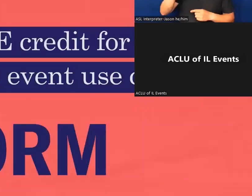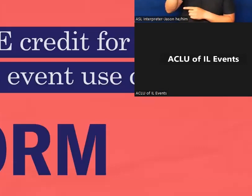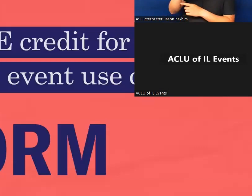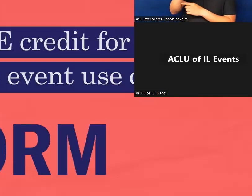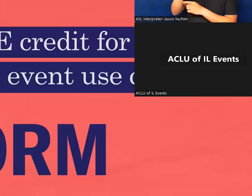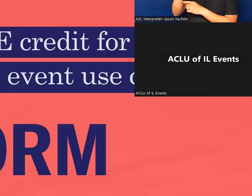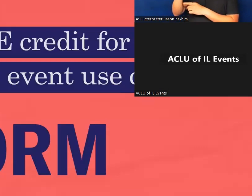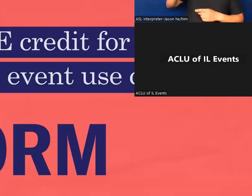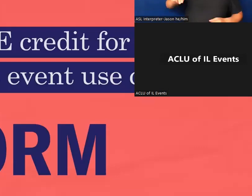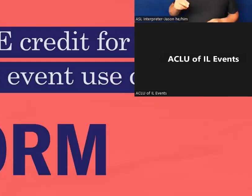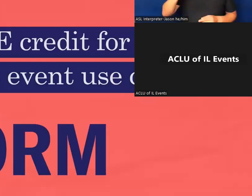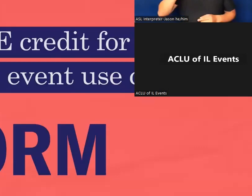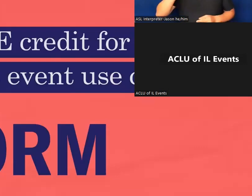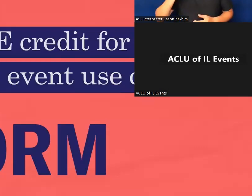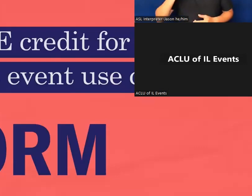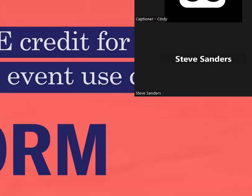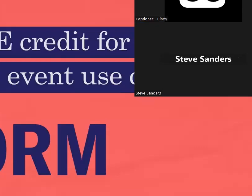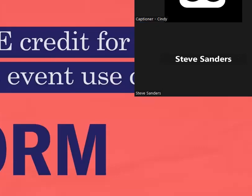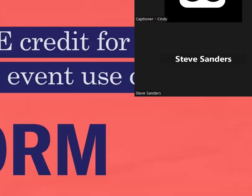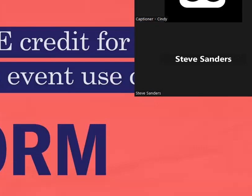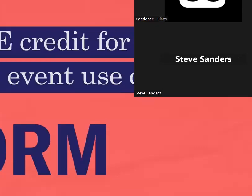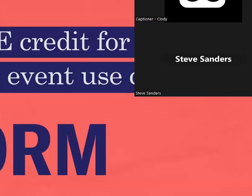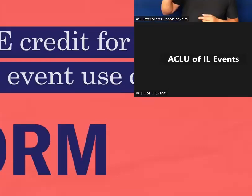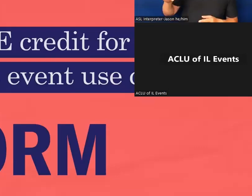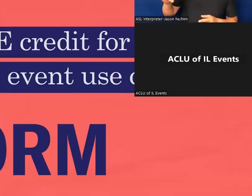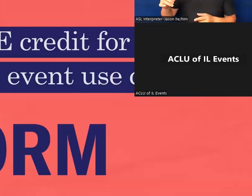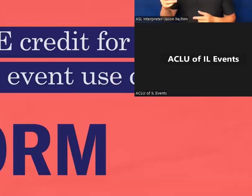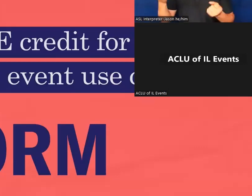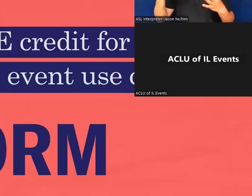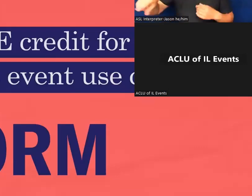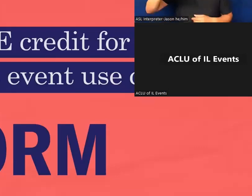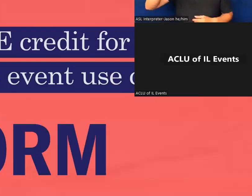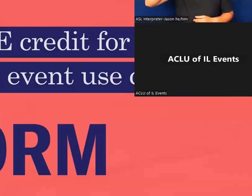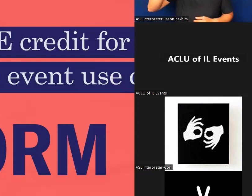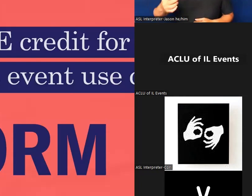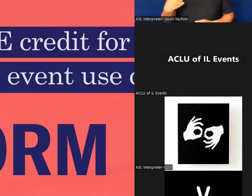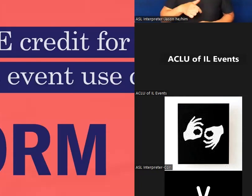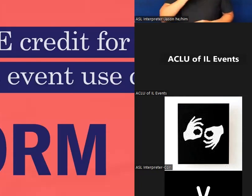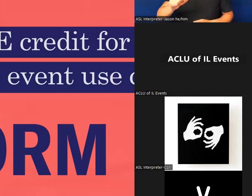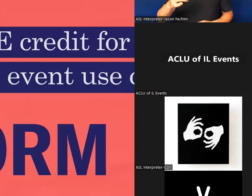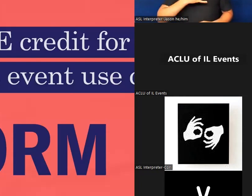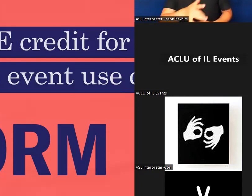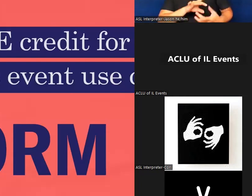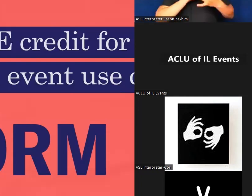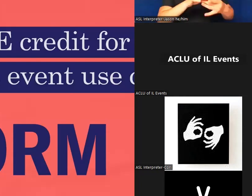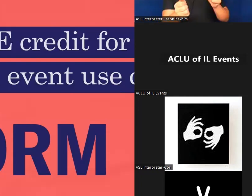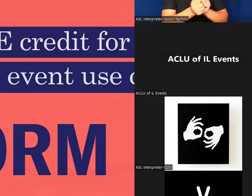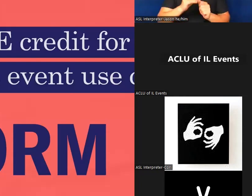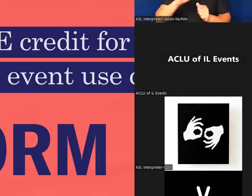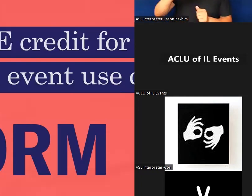law professor, not someone I typically think of as associated with this cynical legal realism